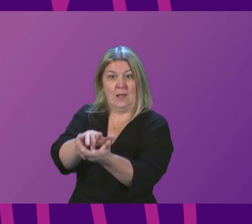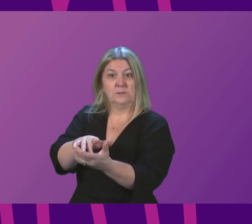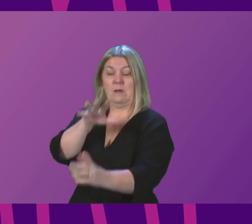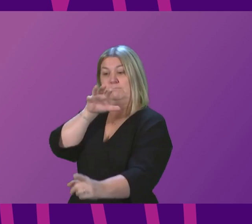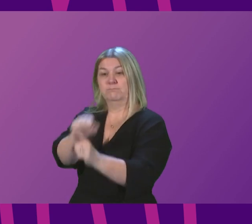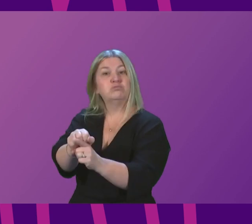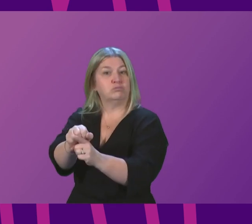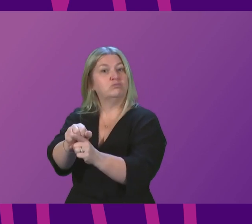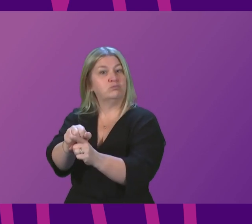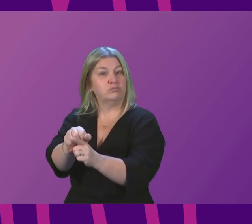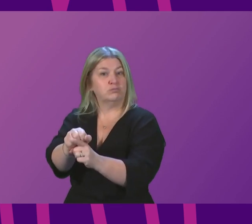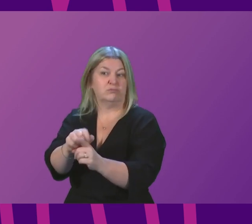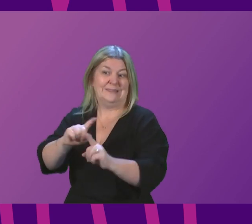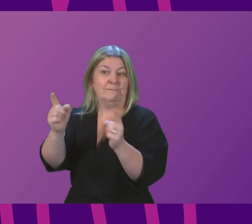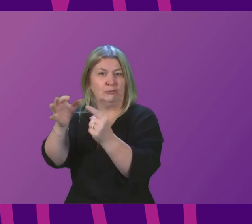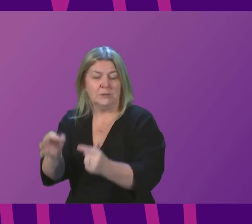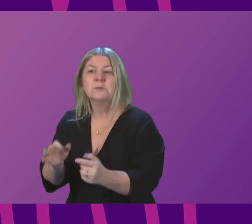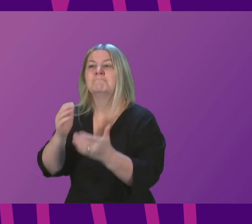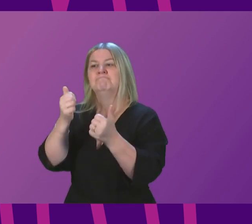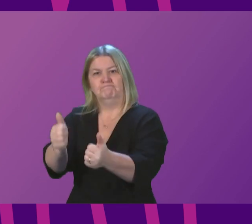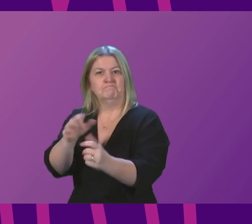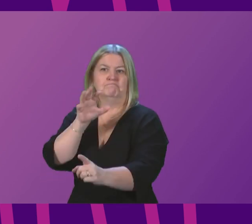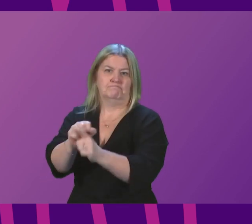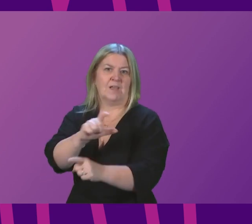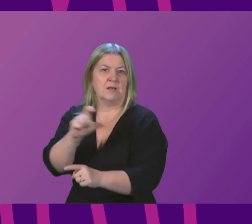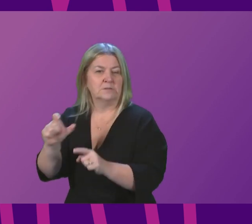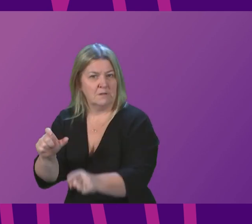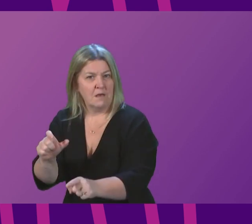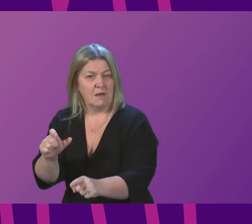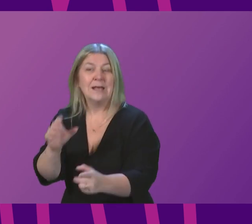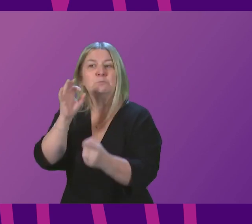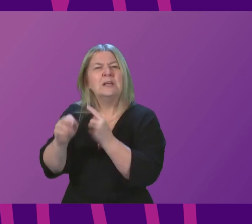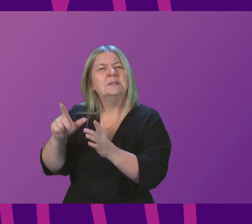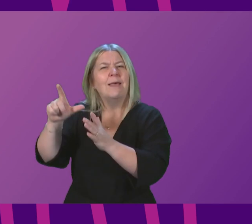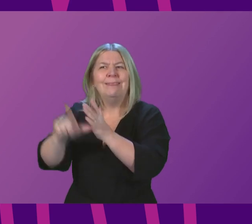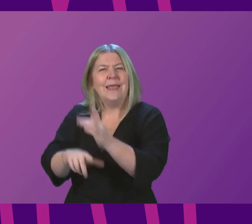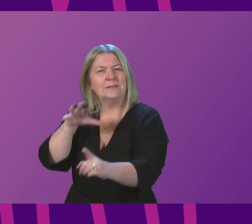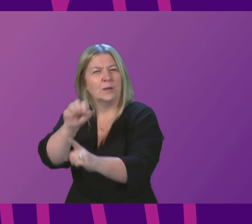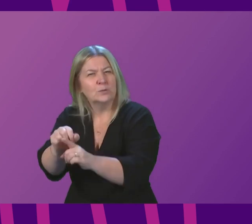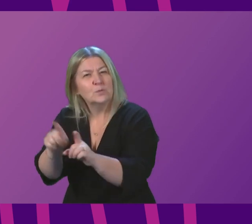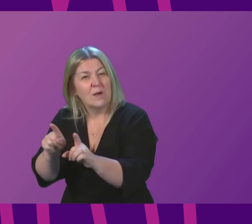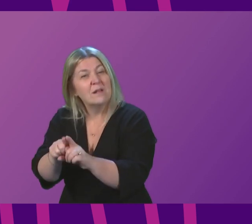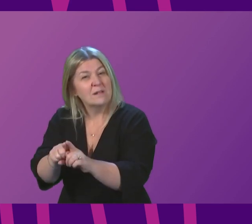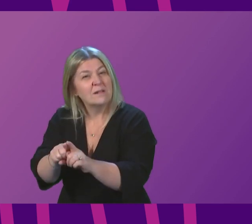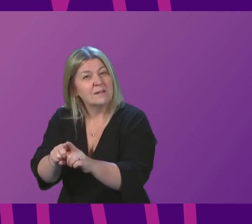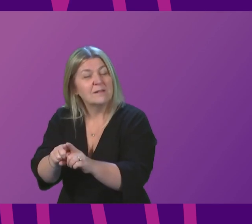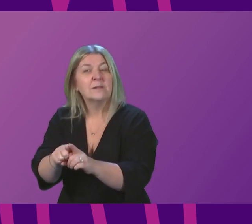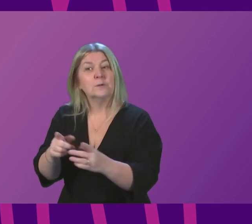in unfortunate cases of later-stage diagnosis due to the lack of the traditional presenting symptoms?